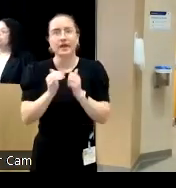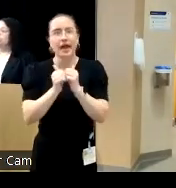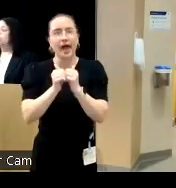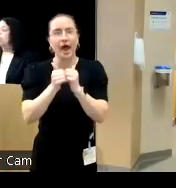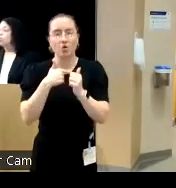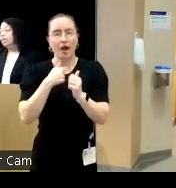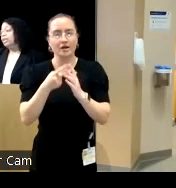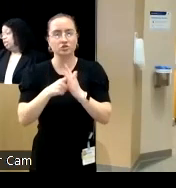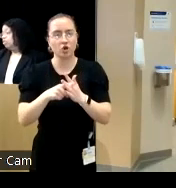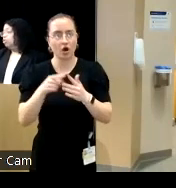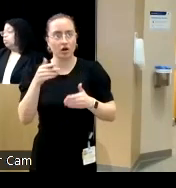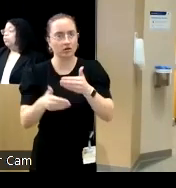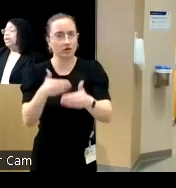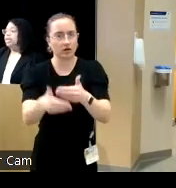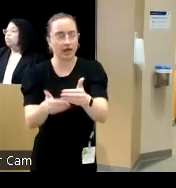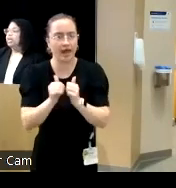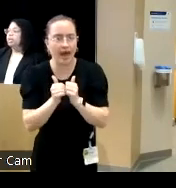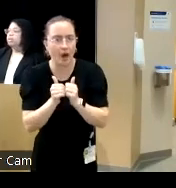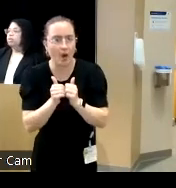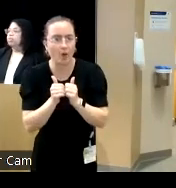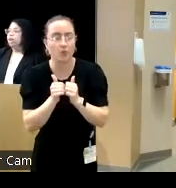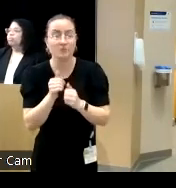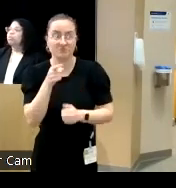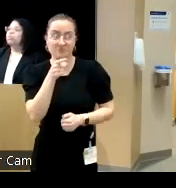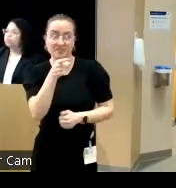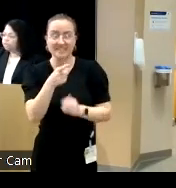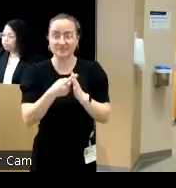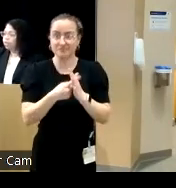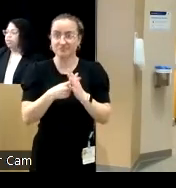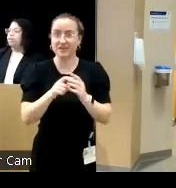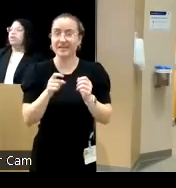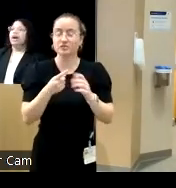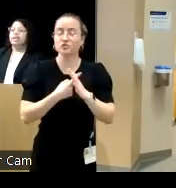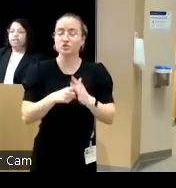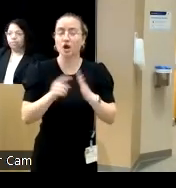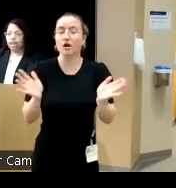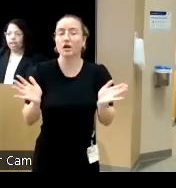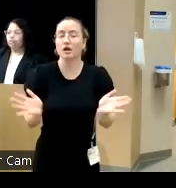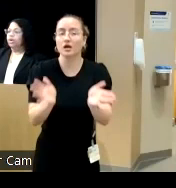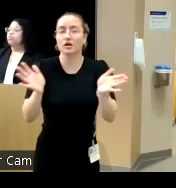Upstream well I think this is one way that we can try to promote this further identifying up